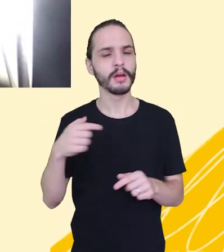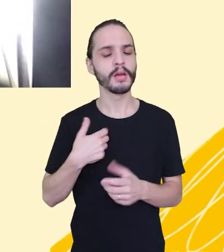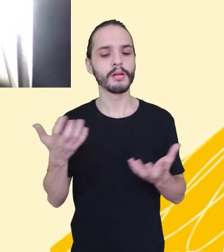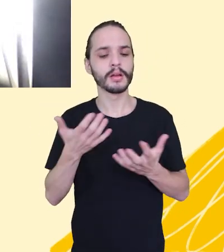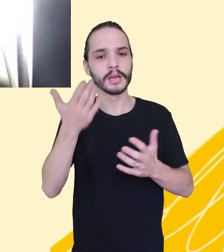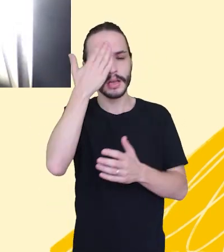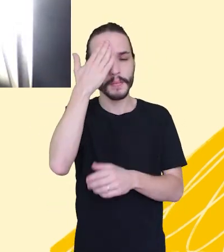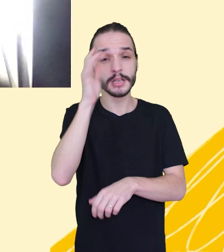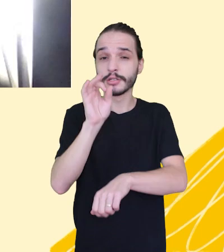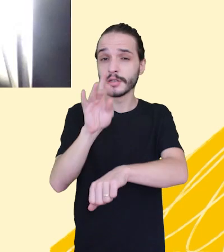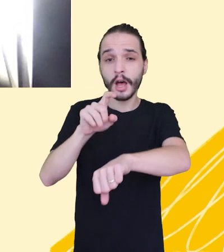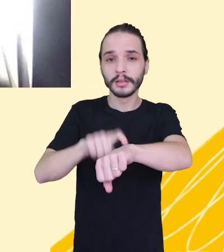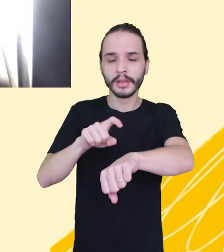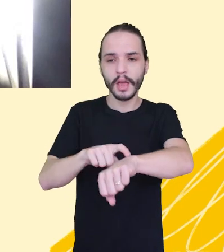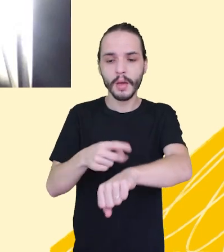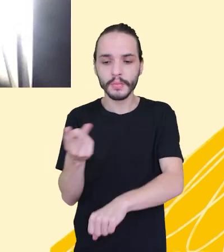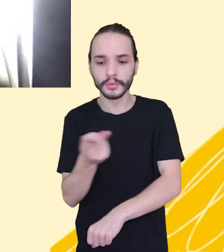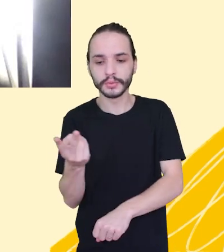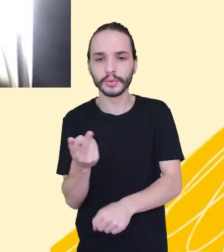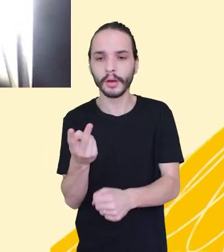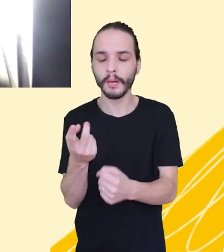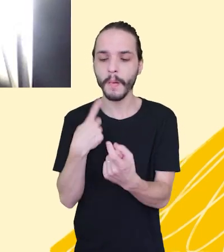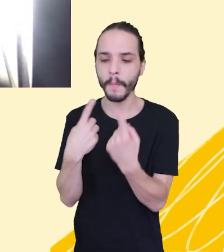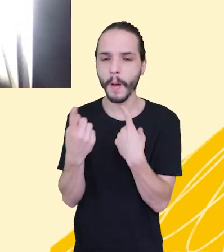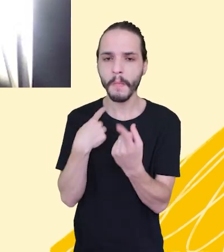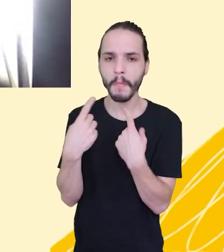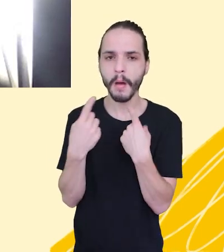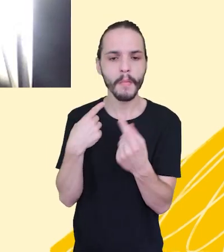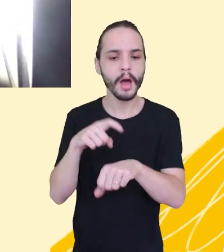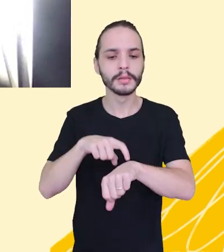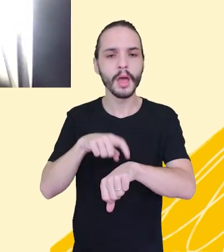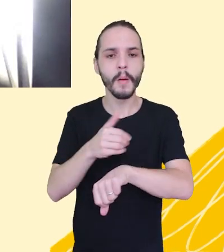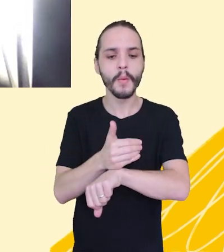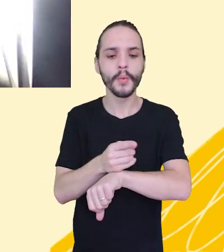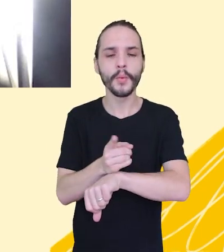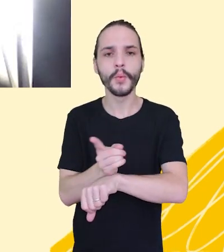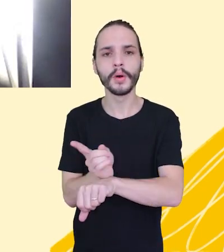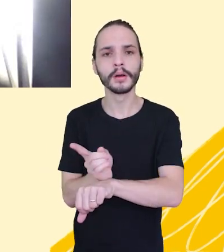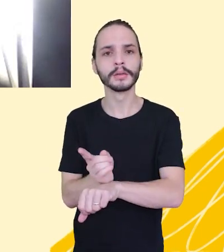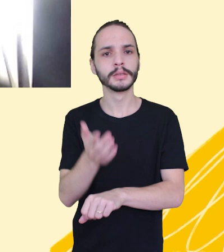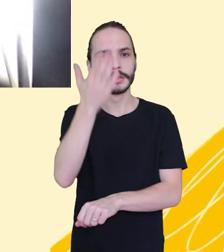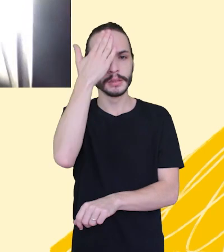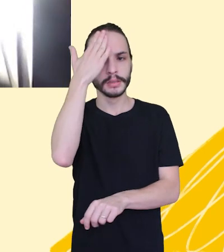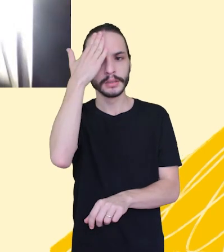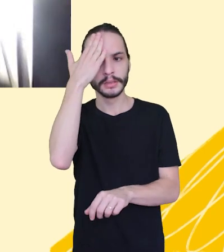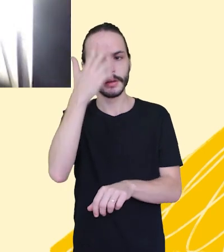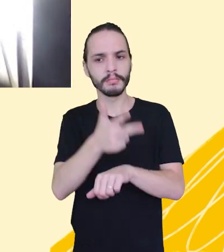To know how long the street has to be where we can continue the travel.